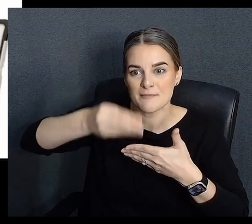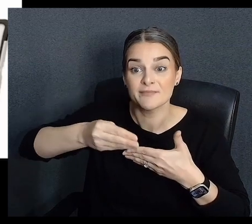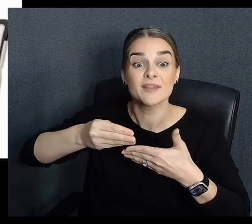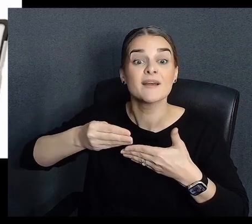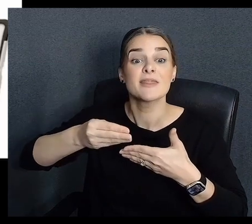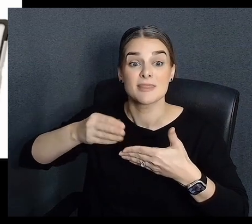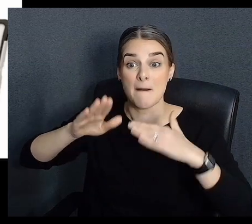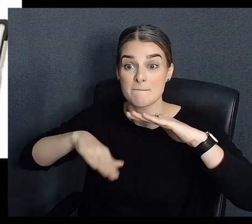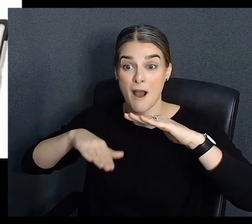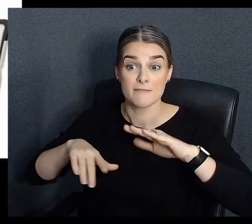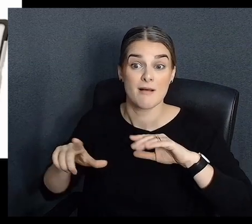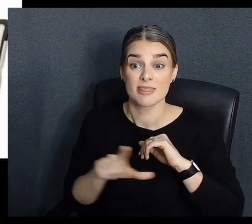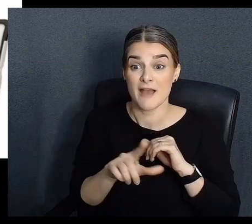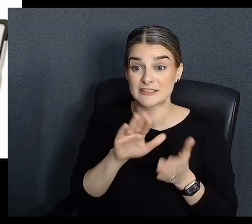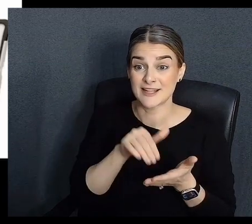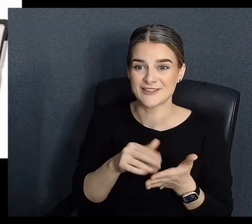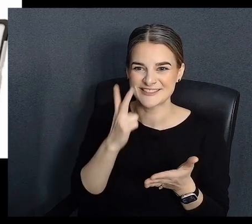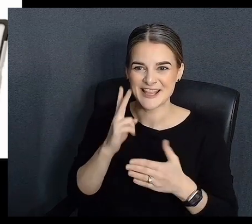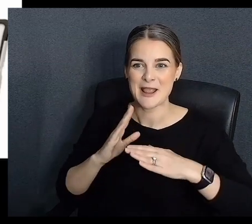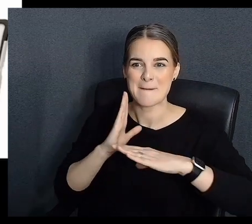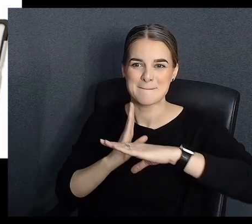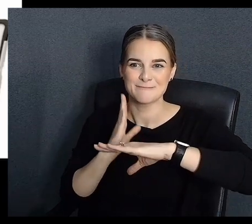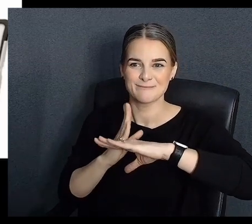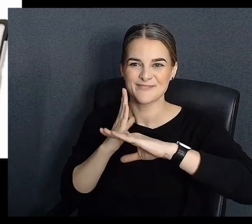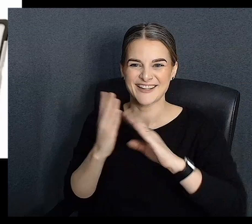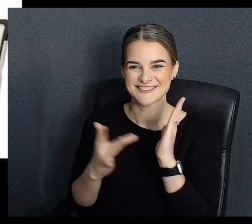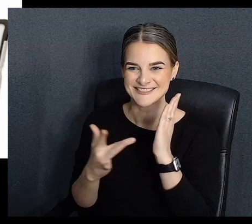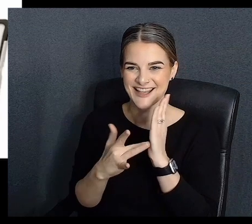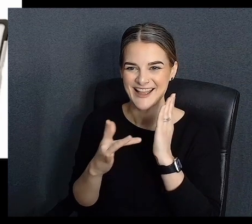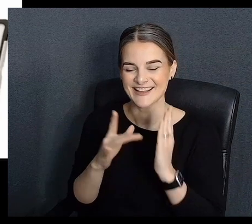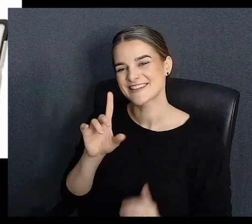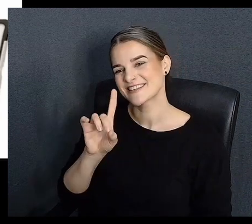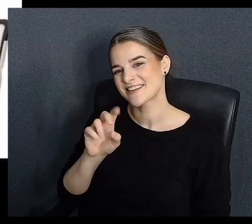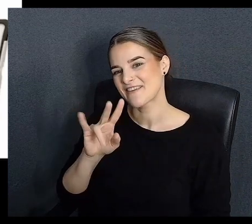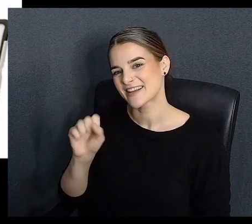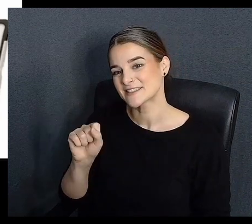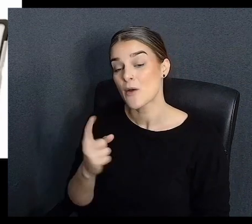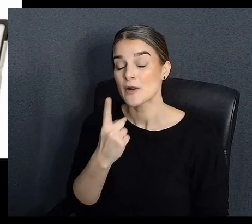are two examples of mid tech devices. So the one with the red button is called a BIGmack.